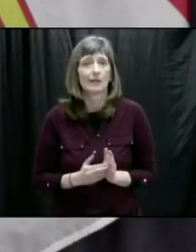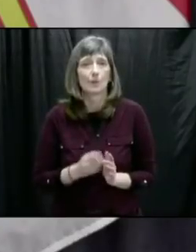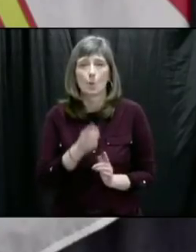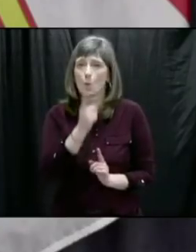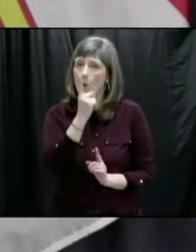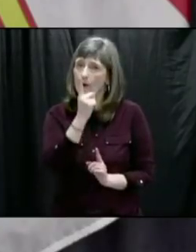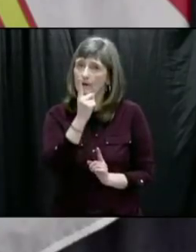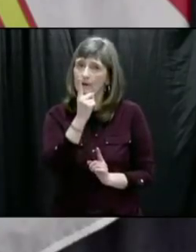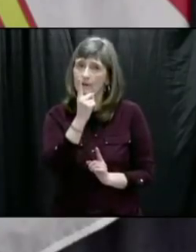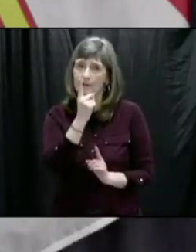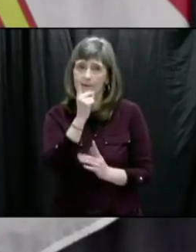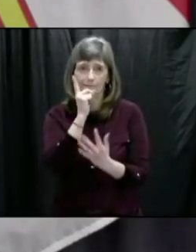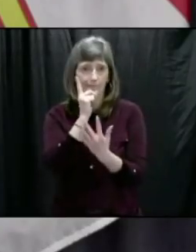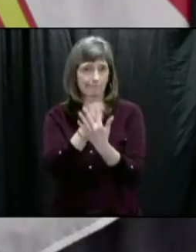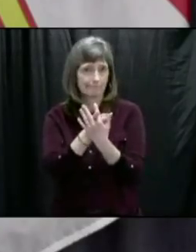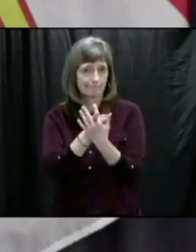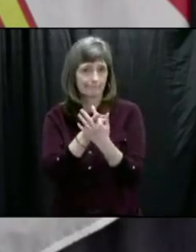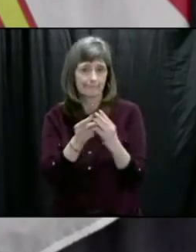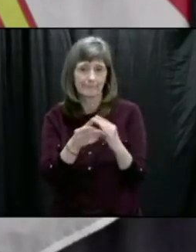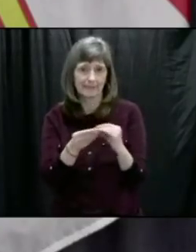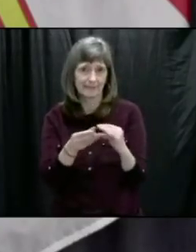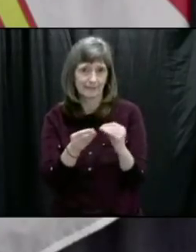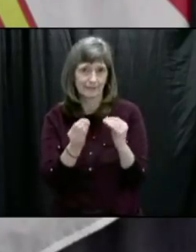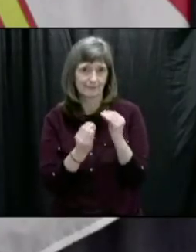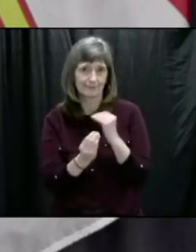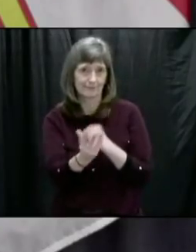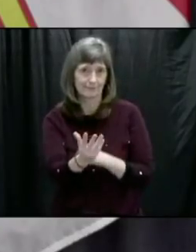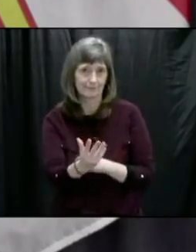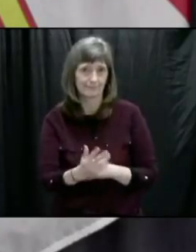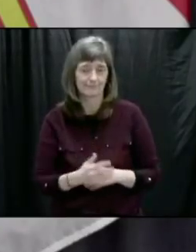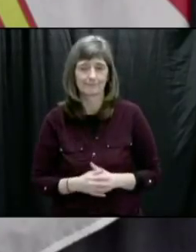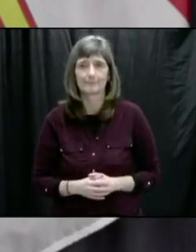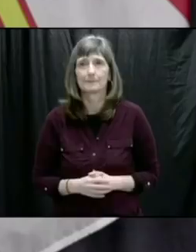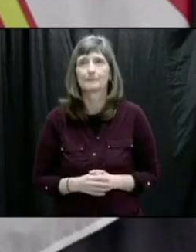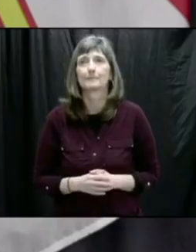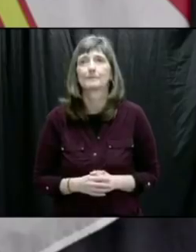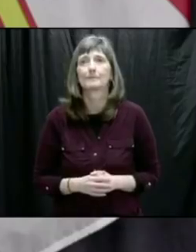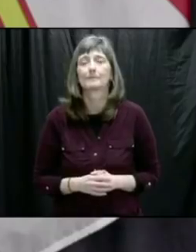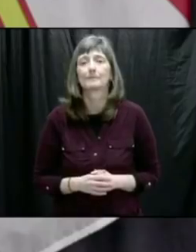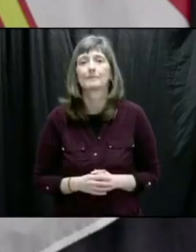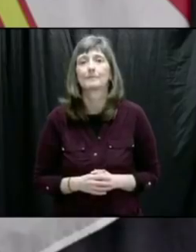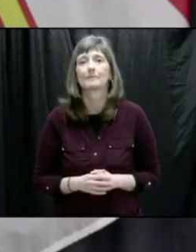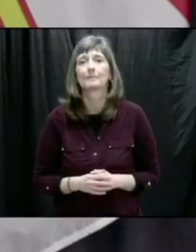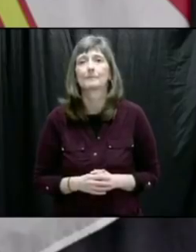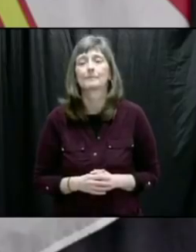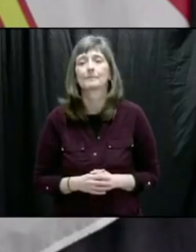SO IF THERE IS ONE MESSAGE THAT